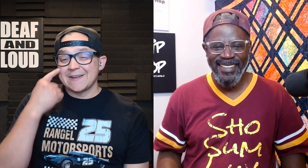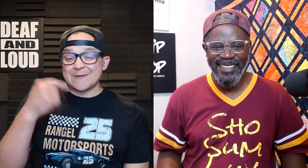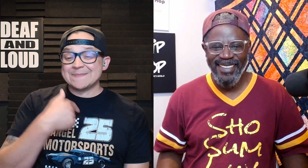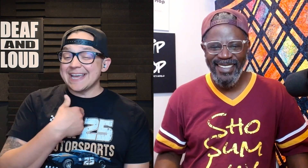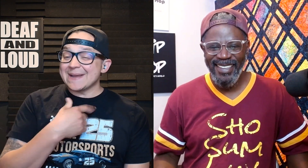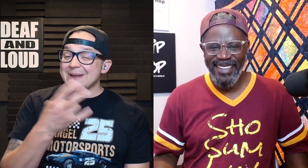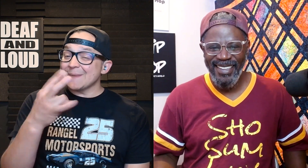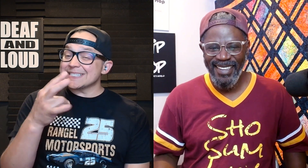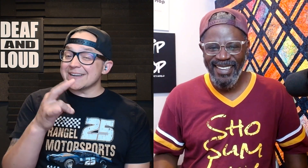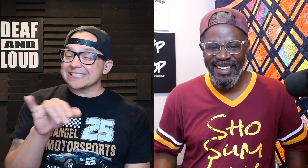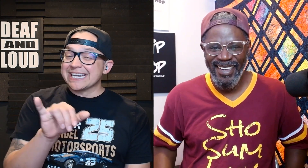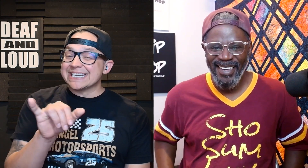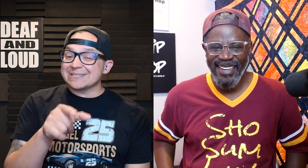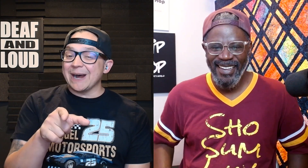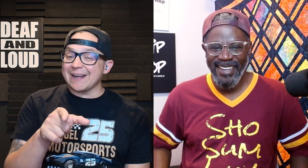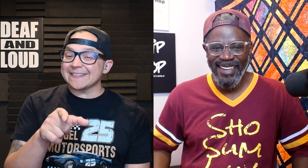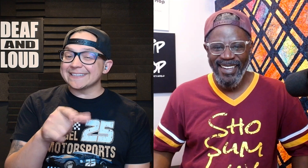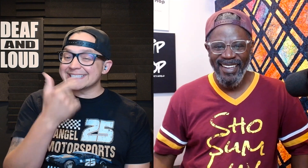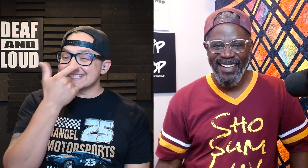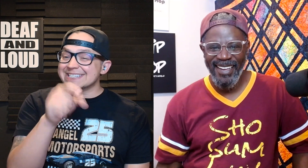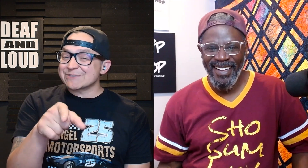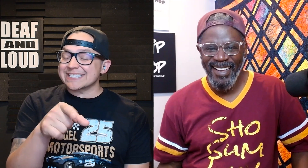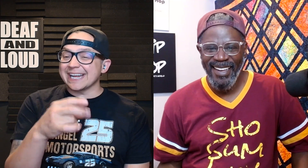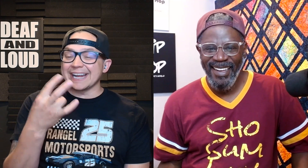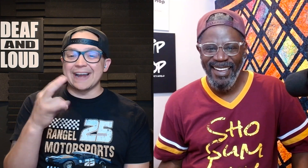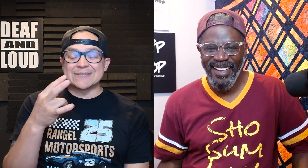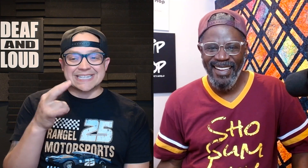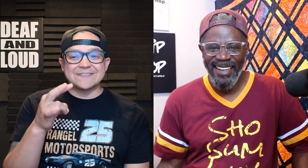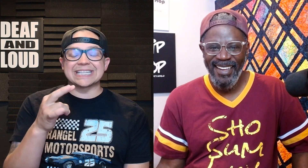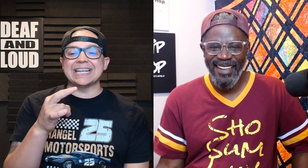For me, I was 17 as well. That's interesting. I was 17.